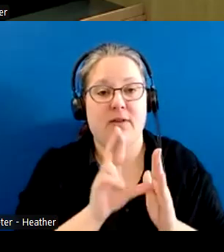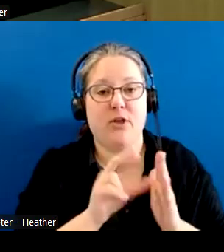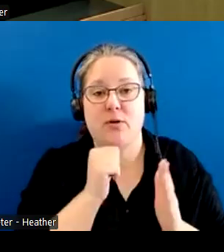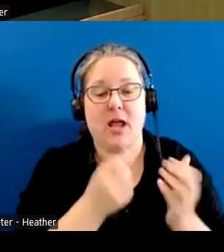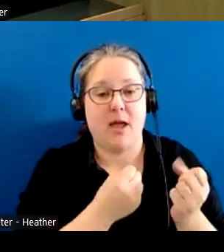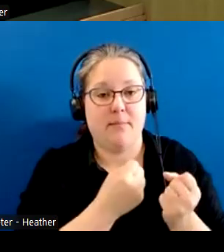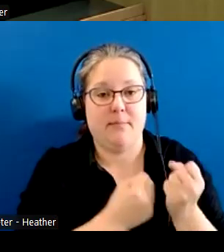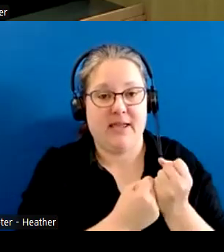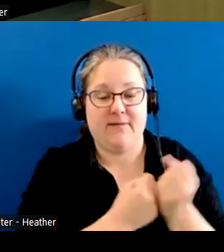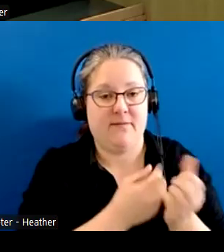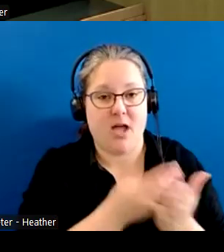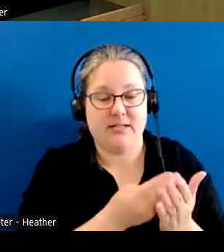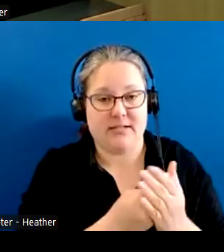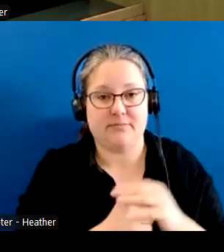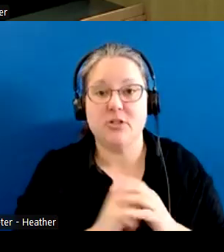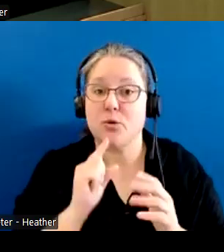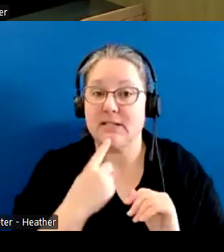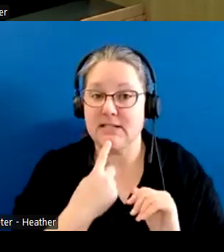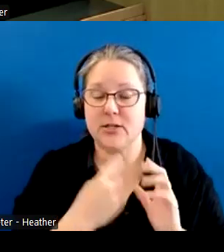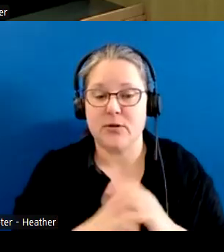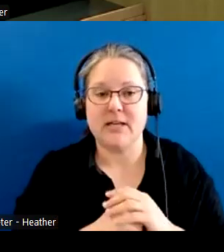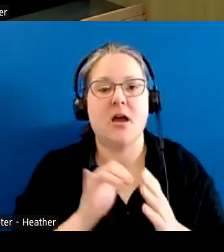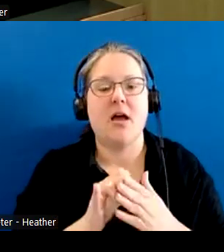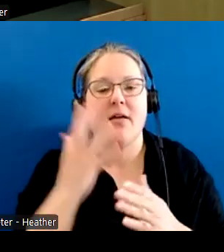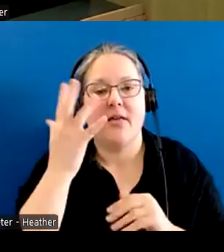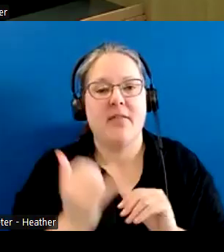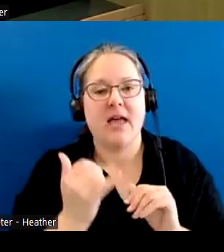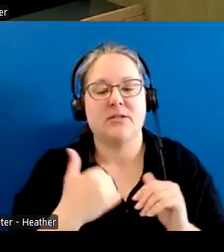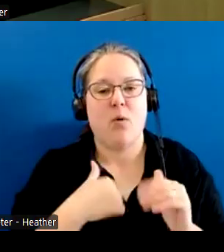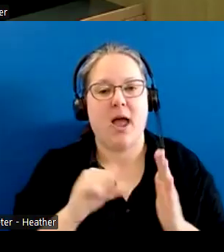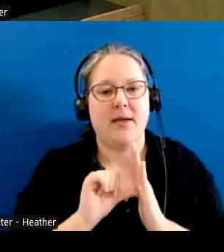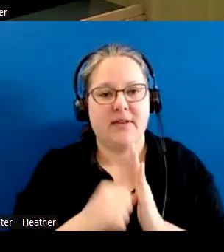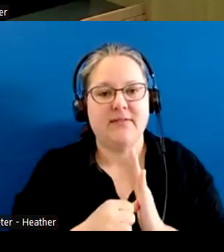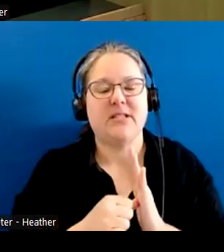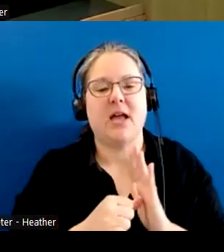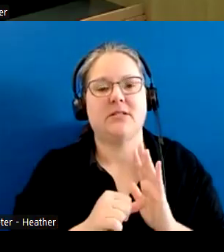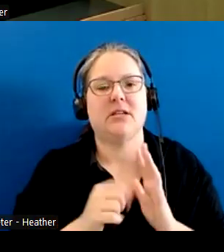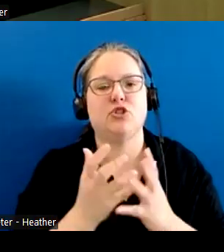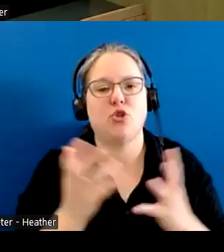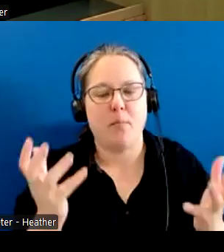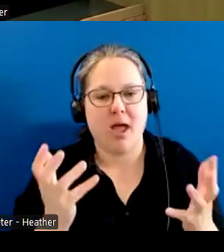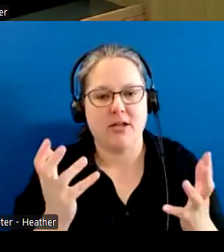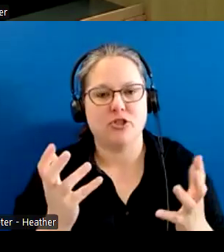be not be funded. Okay? So this is serious which is why I'm emphasizing so much about make sure